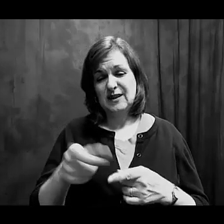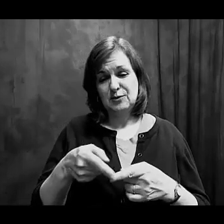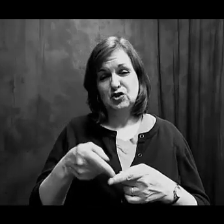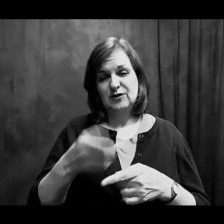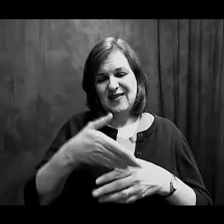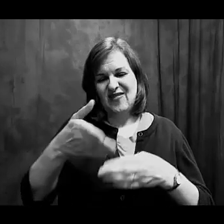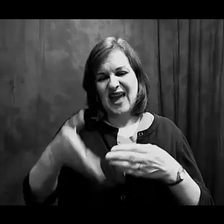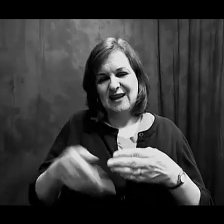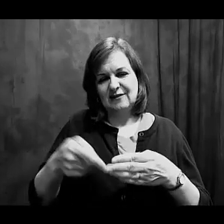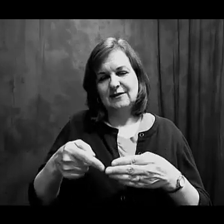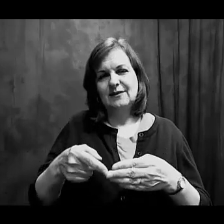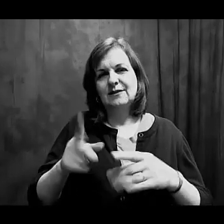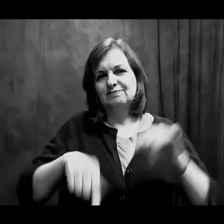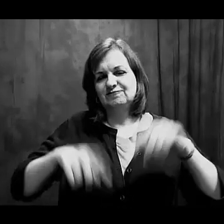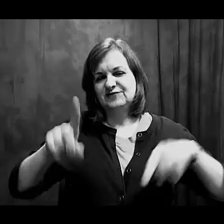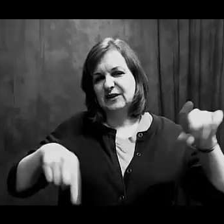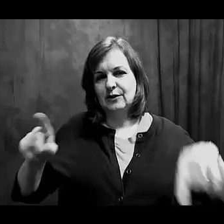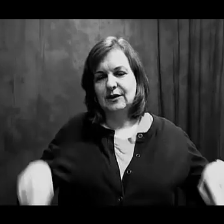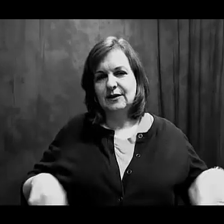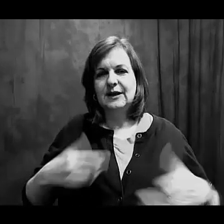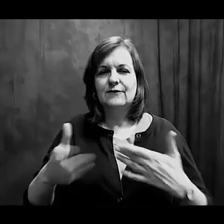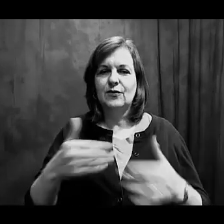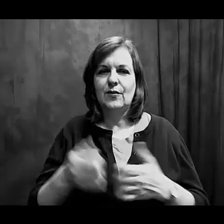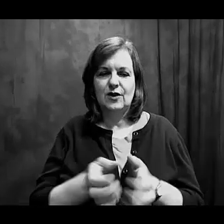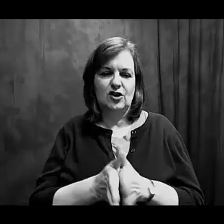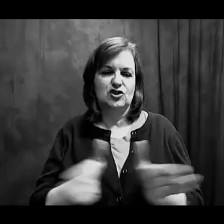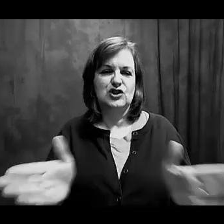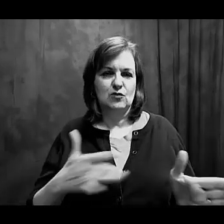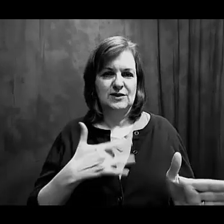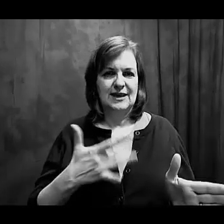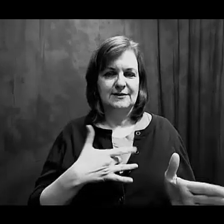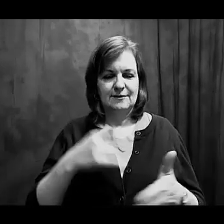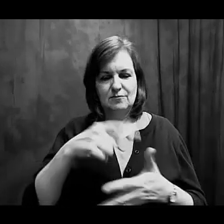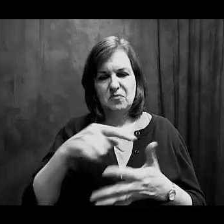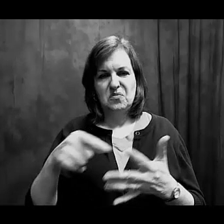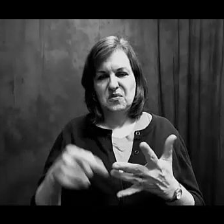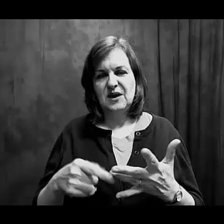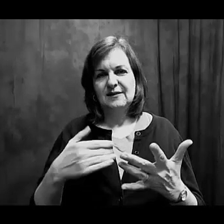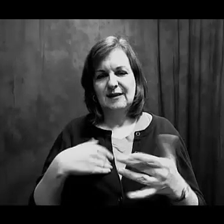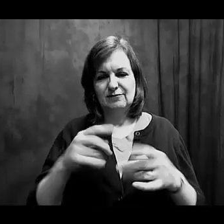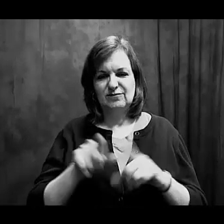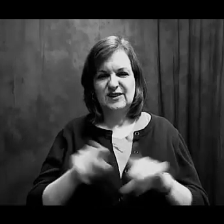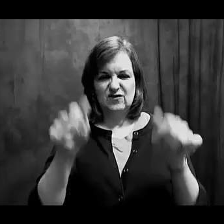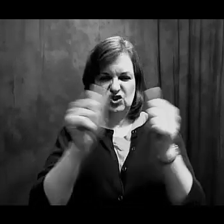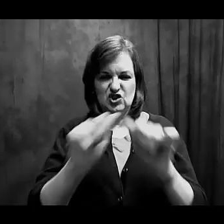these are general or somatic senses we do have different receptors